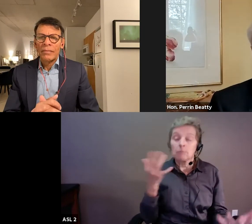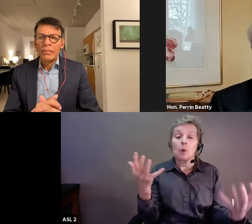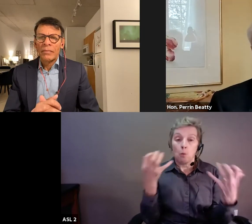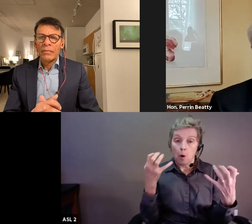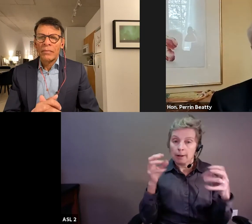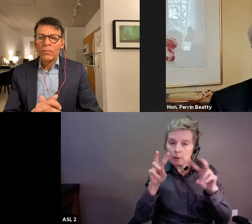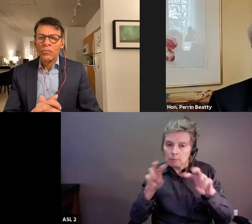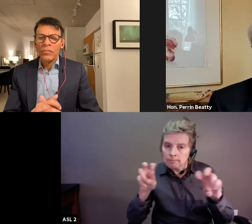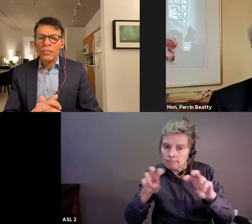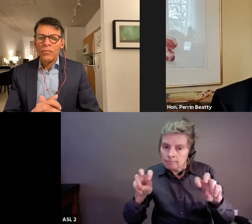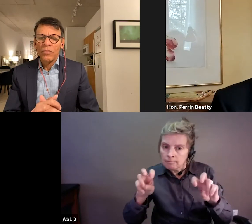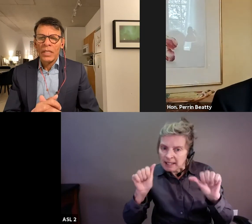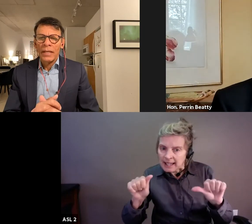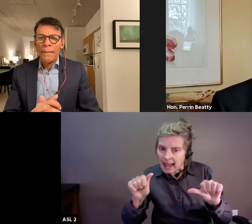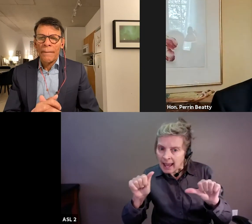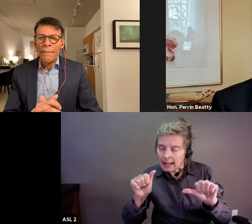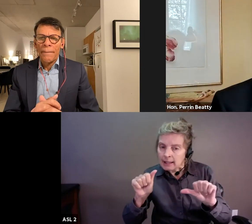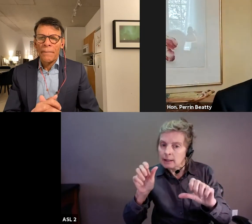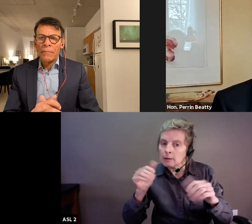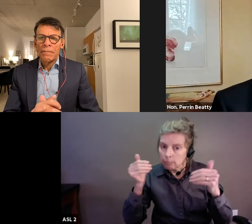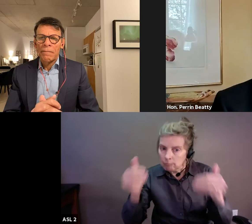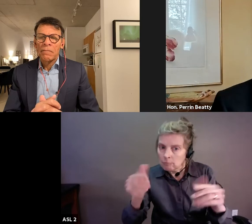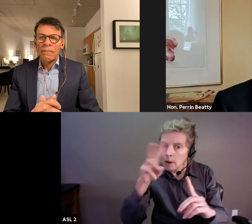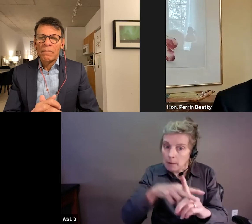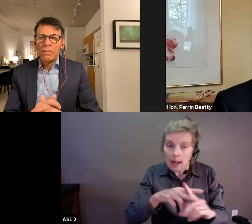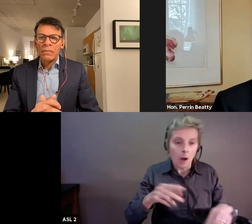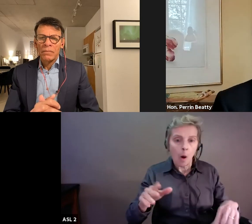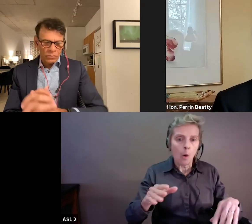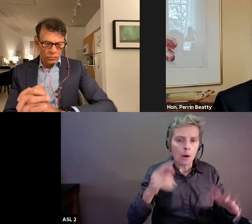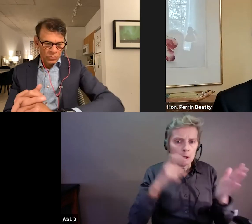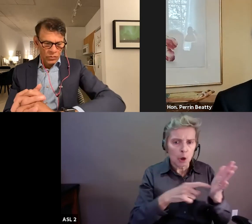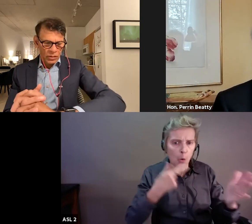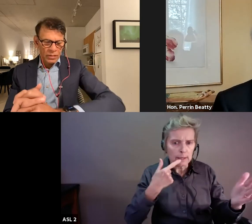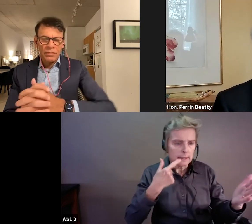if it was workable. We've got a note saying that we are running out of time pretty quickly.